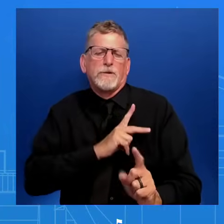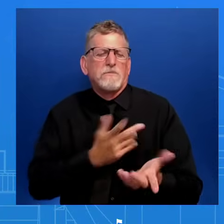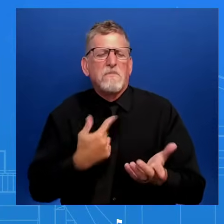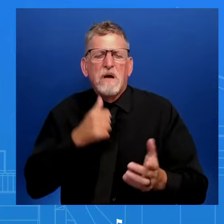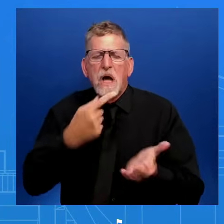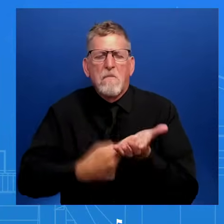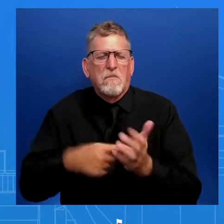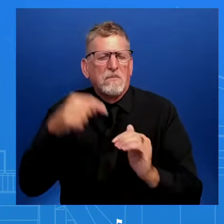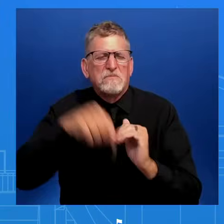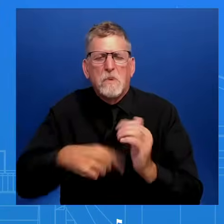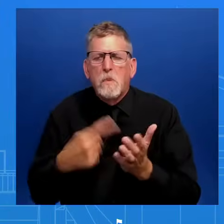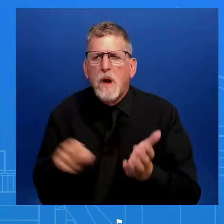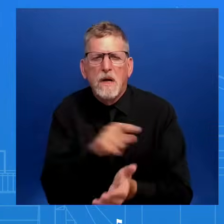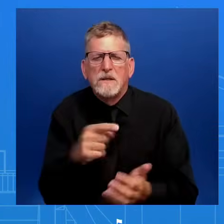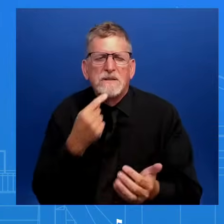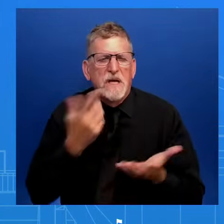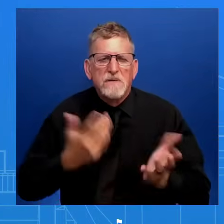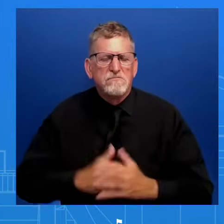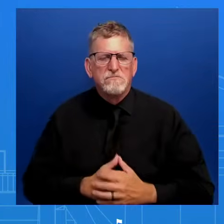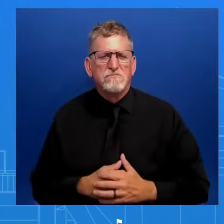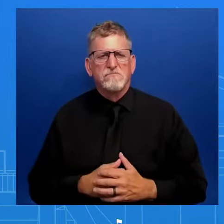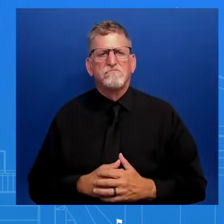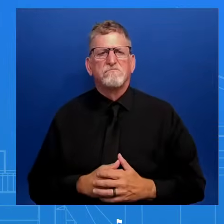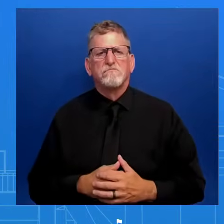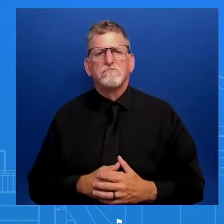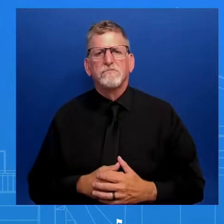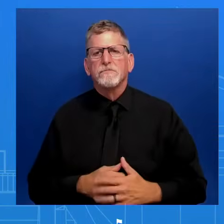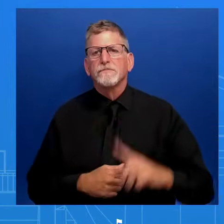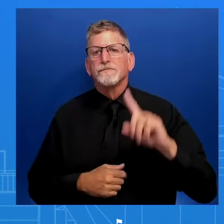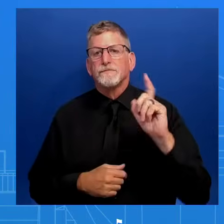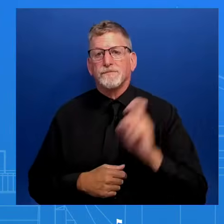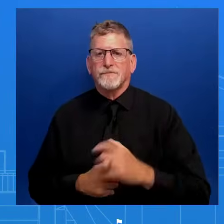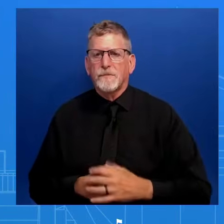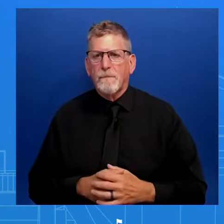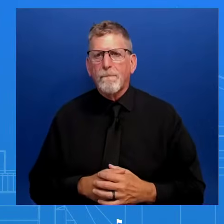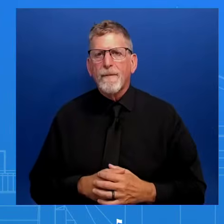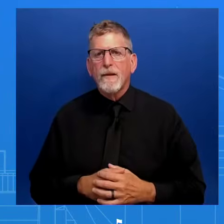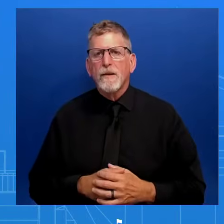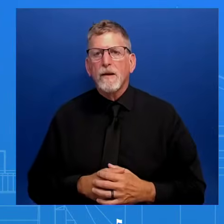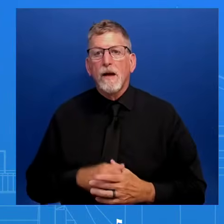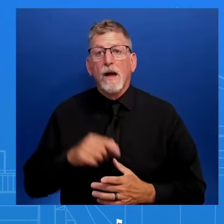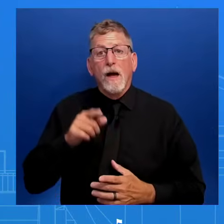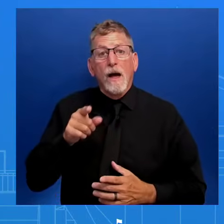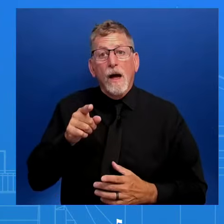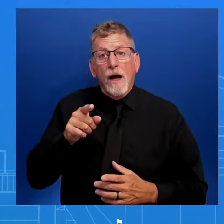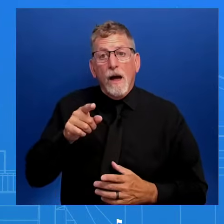he goes -- he's a president for everyone. And so, we're excited to go there. He's excited to -- to be there to make this announcement --